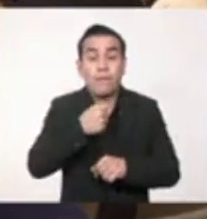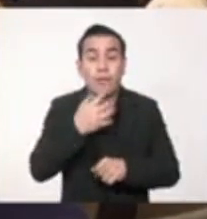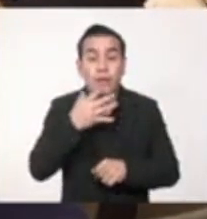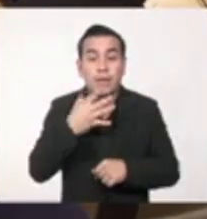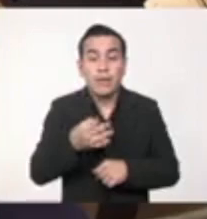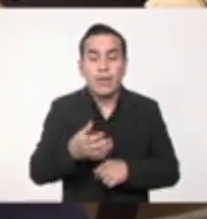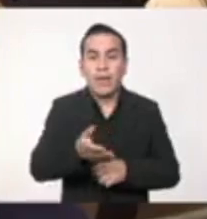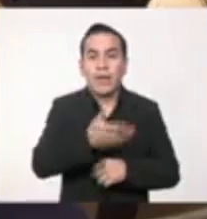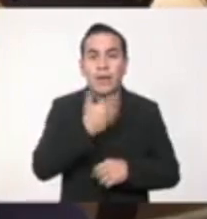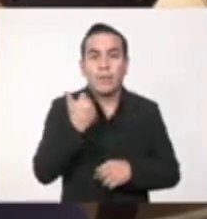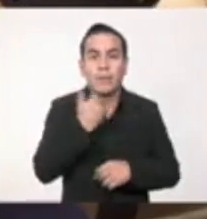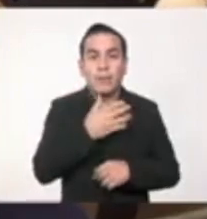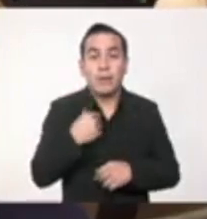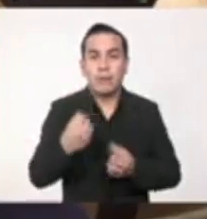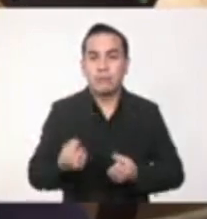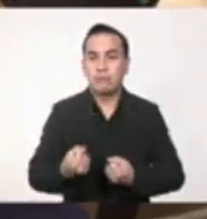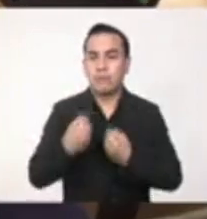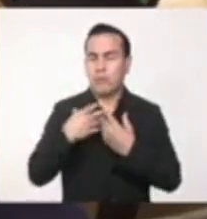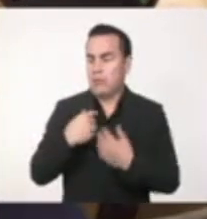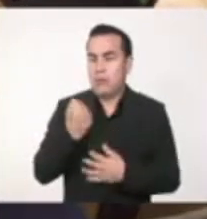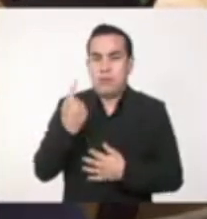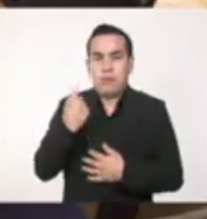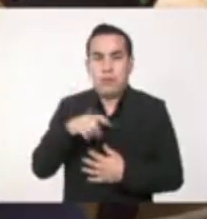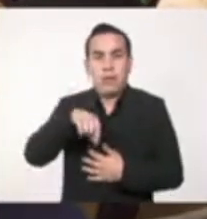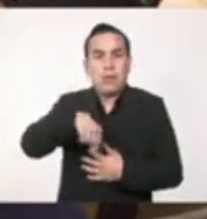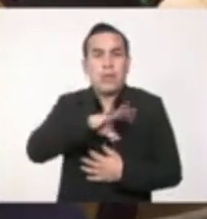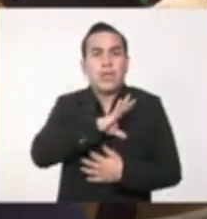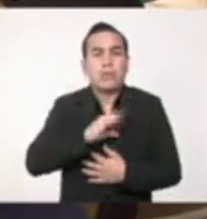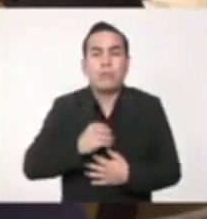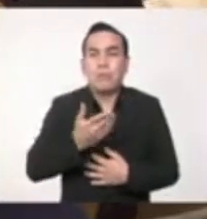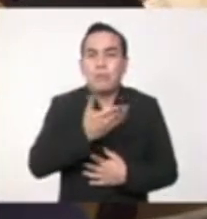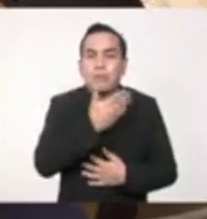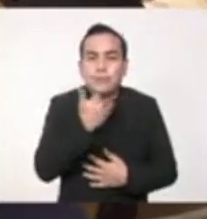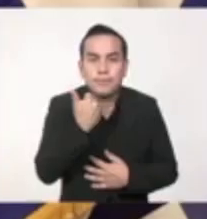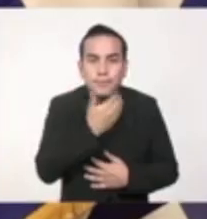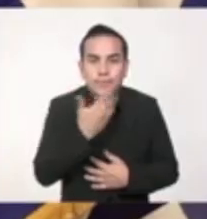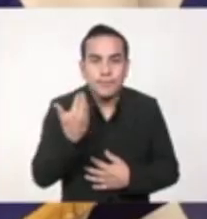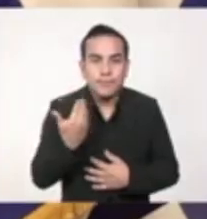going? Tell me, what happens in El Salvador. And if you